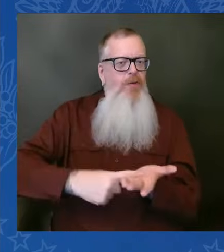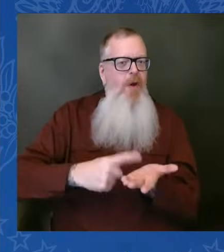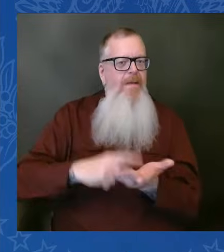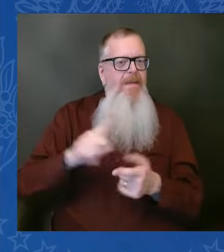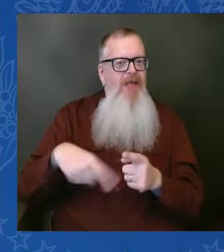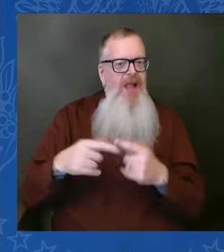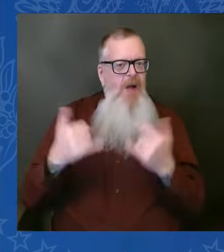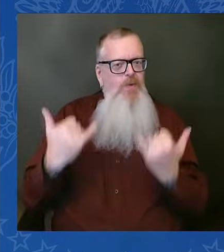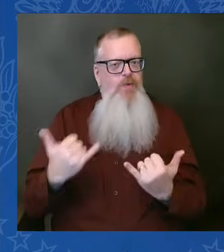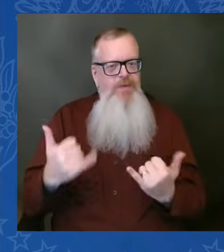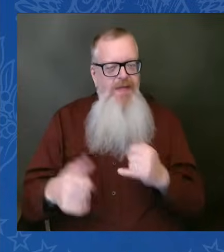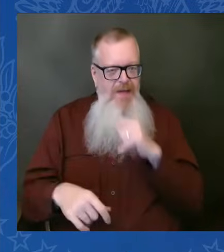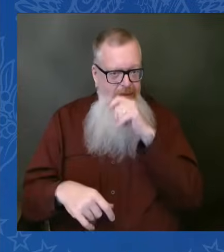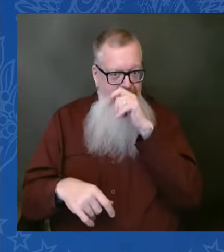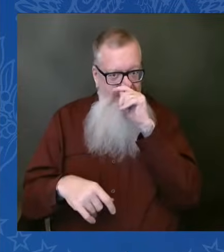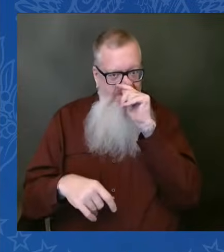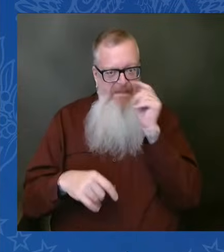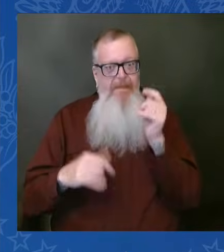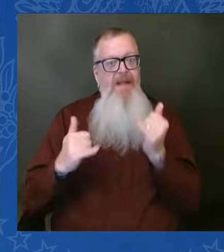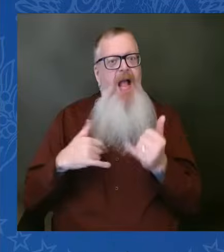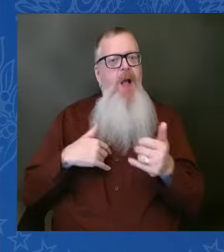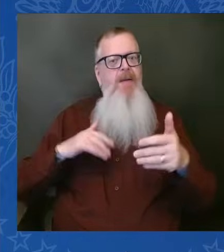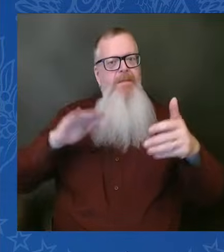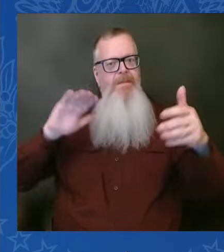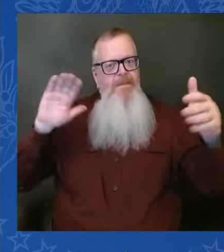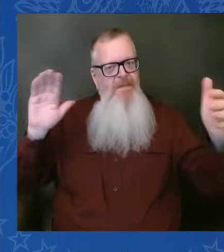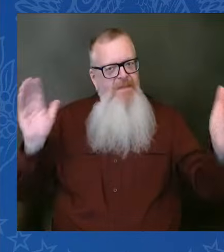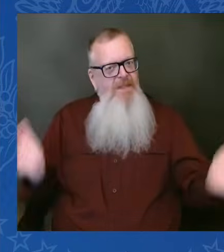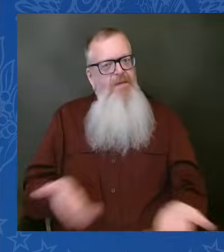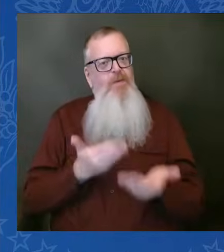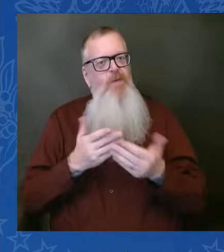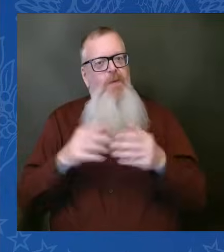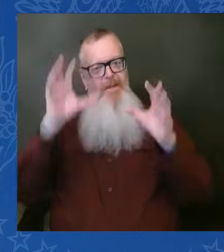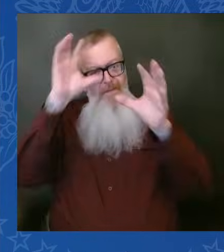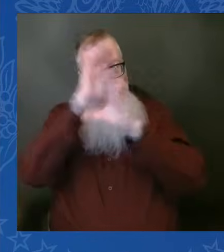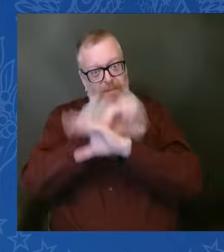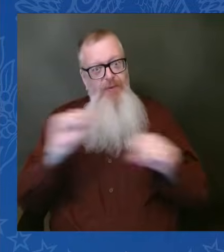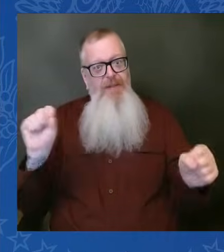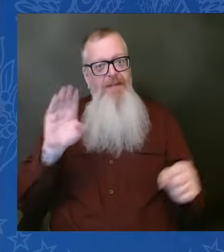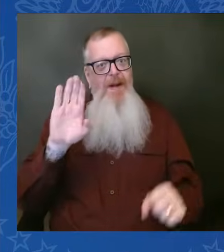to turn the floor over to President Biden. Please join me in welcoming him to the stage.